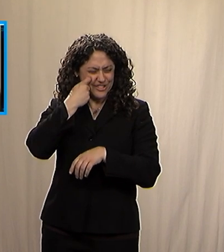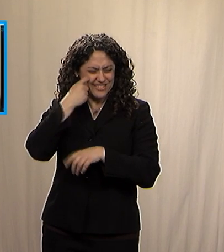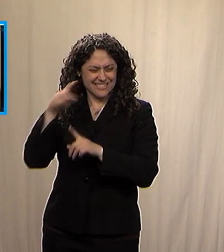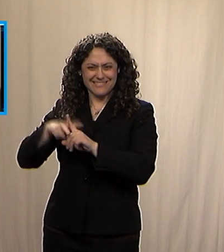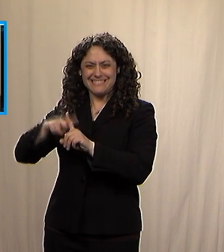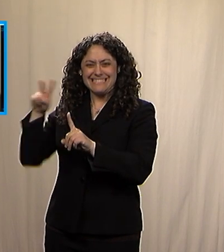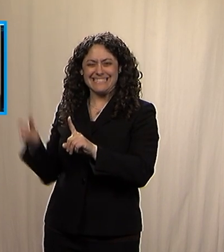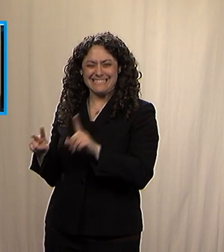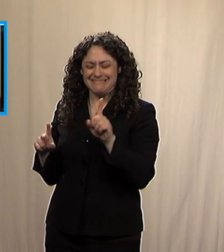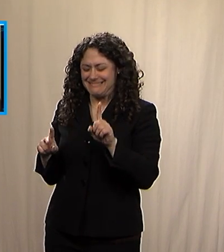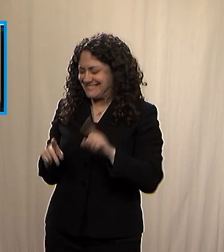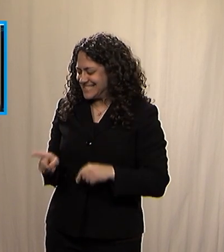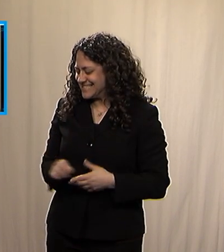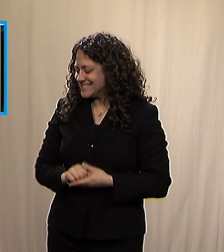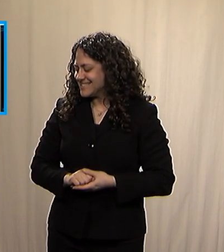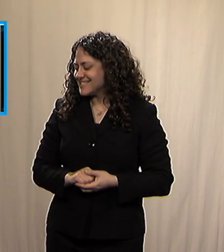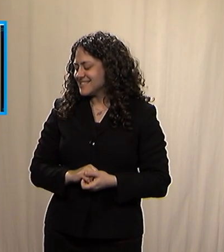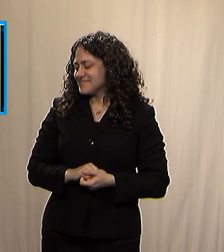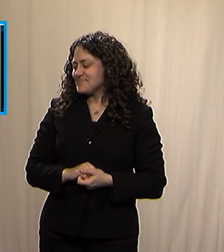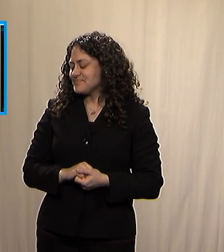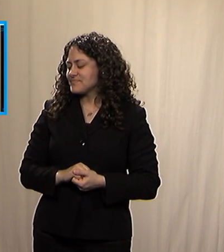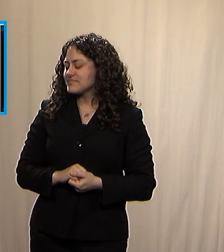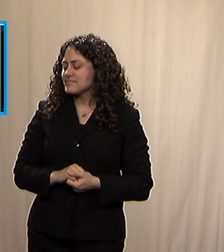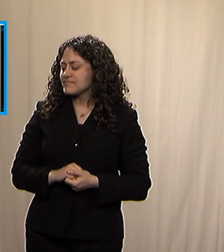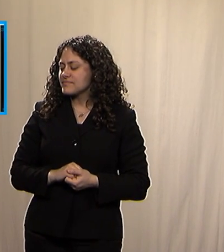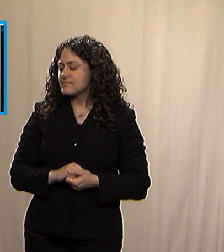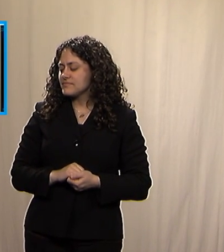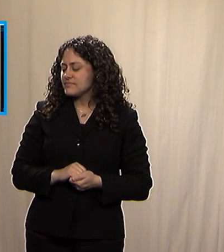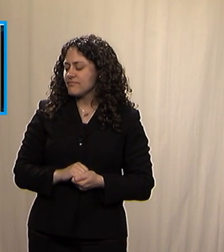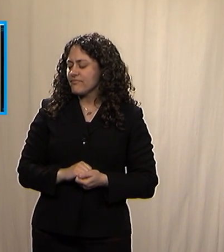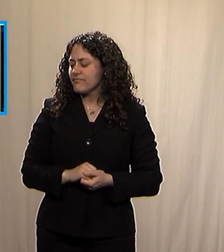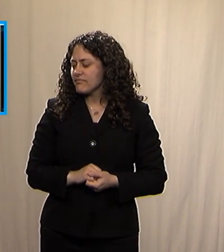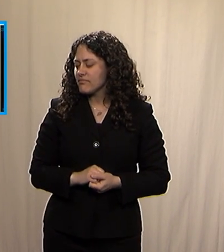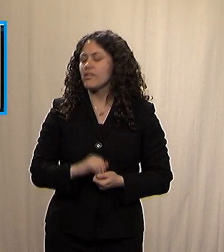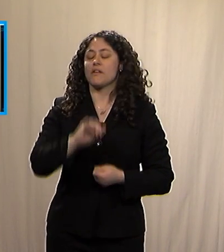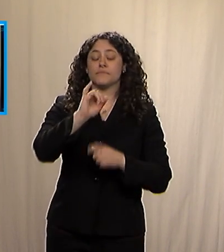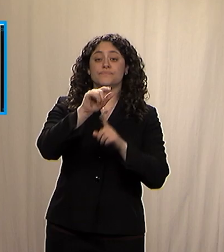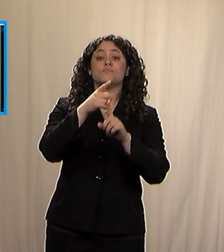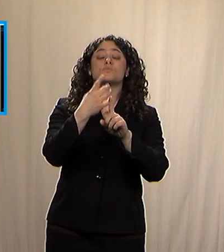Sorry. One of the examples that people talk about is